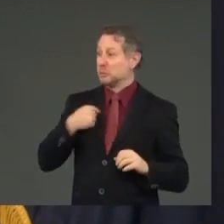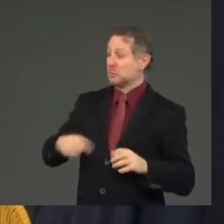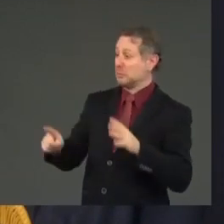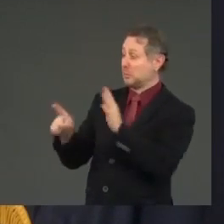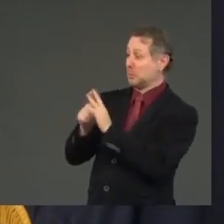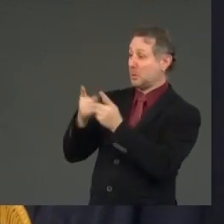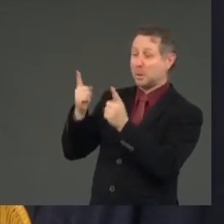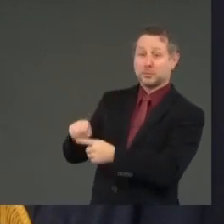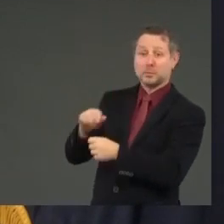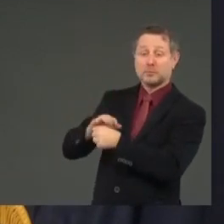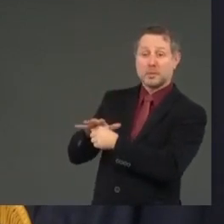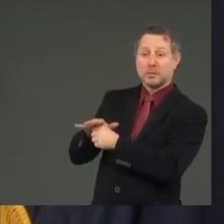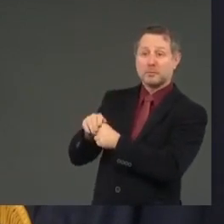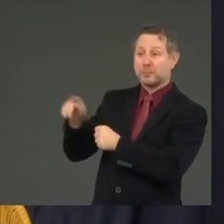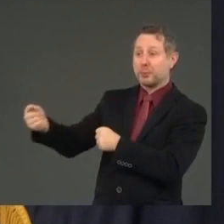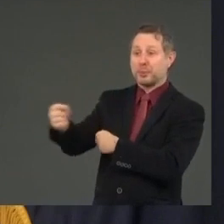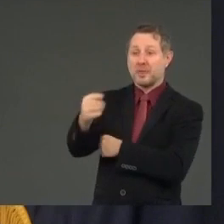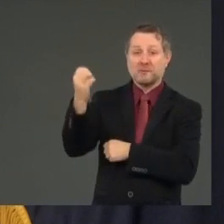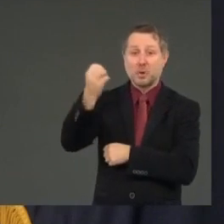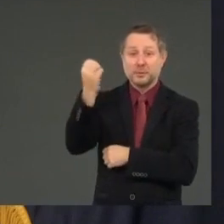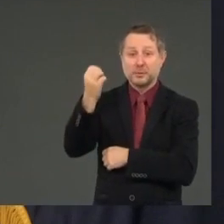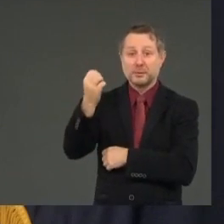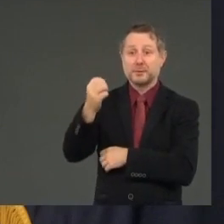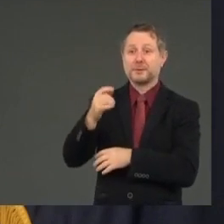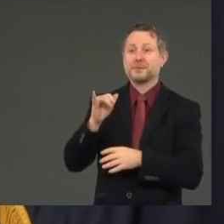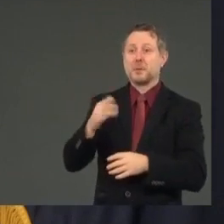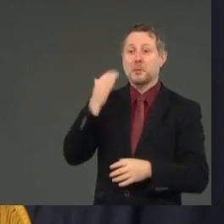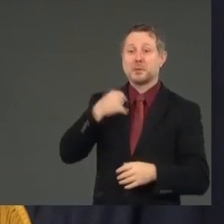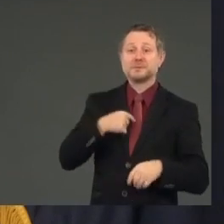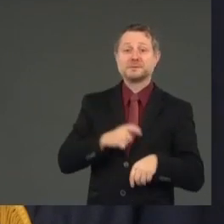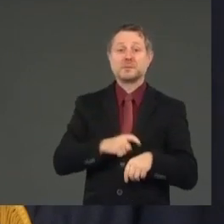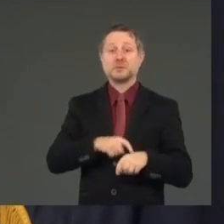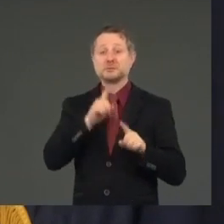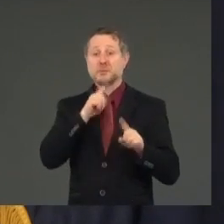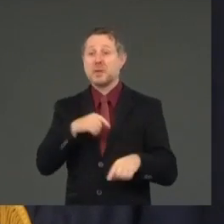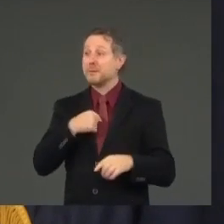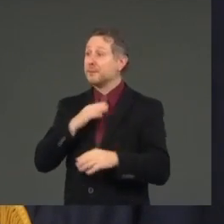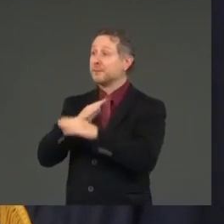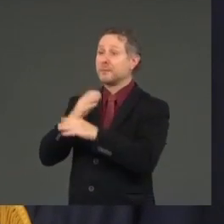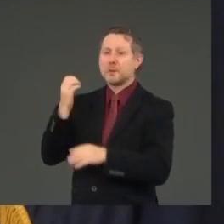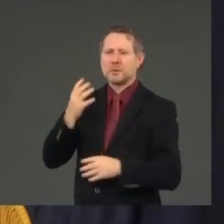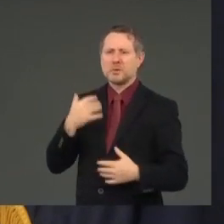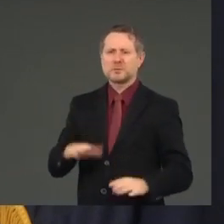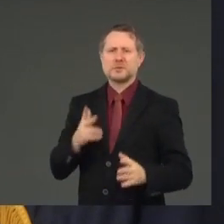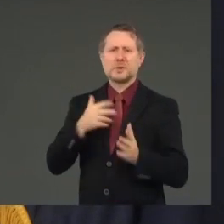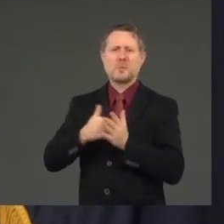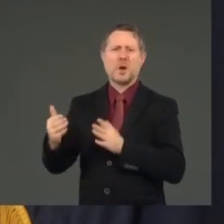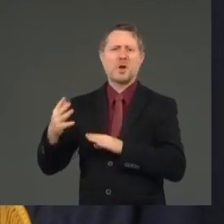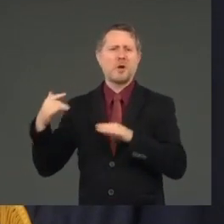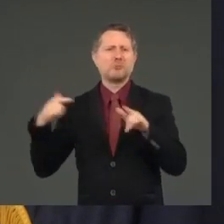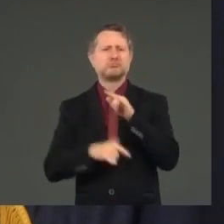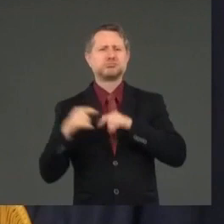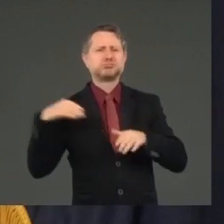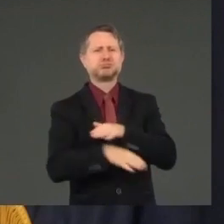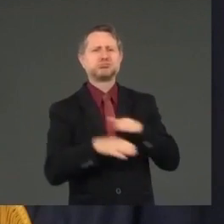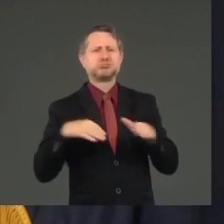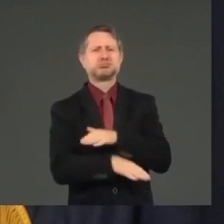SYSTEM HERE, WHEN THE LIGHT WENT ALL, BEEP, BEEP, BEEP, BEEP? CHINA VIRUS PROBABLY WENT TO